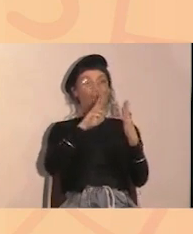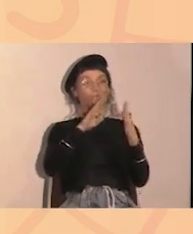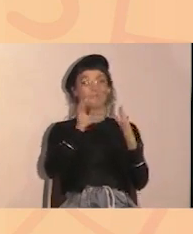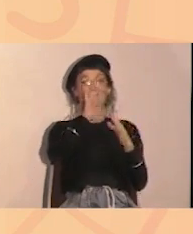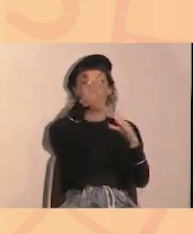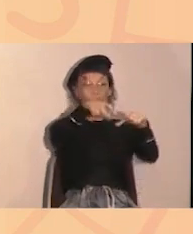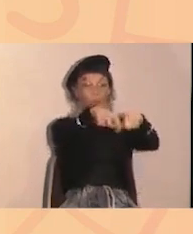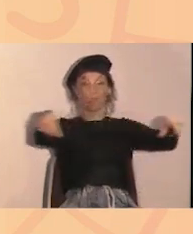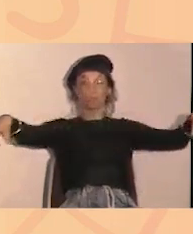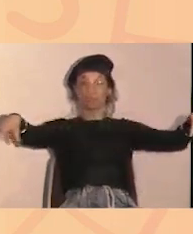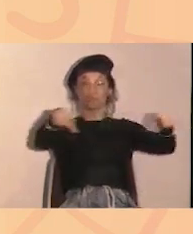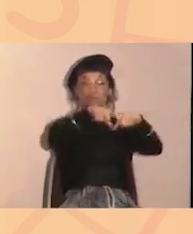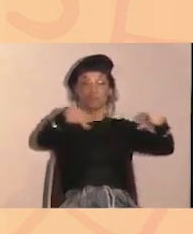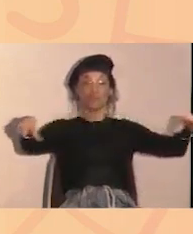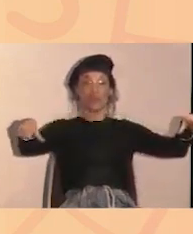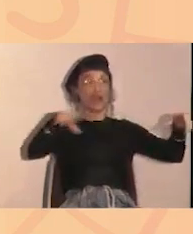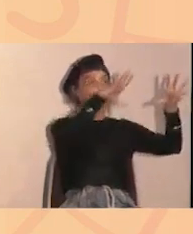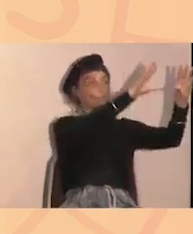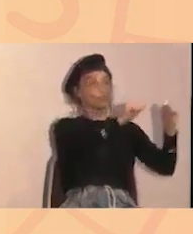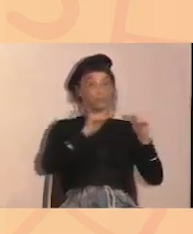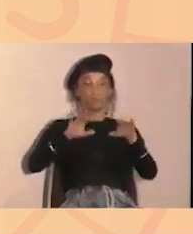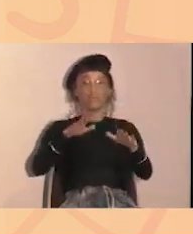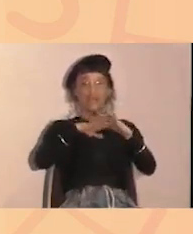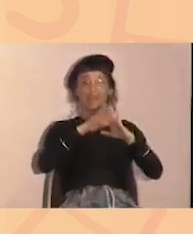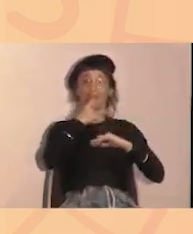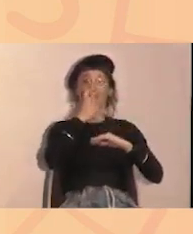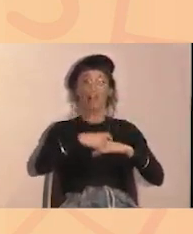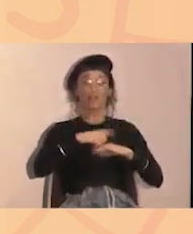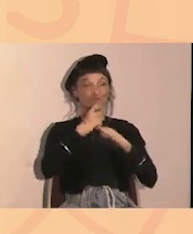the gallery context to give people a sense of that. Yeah.